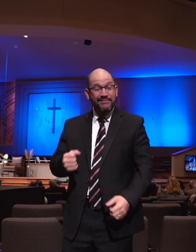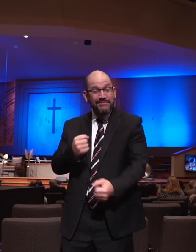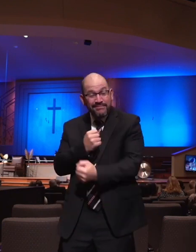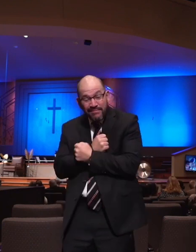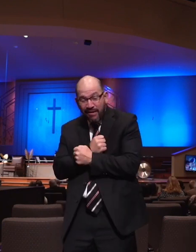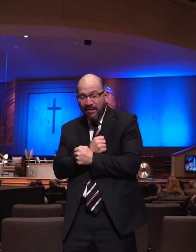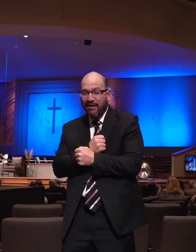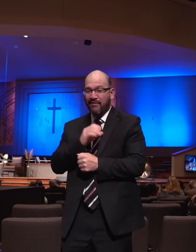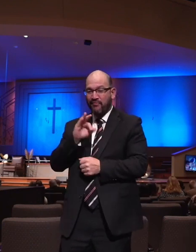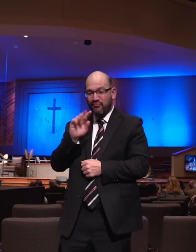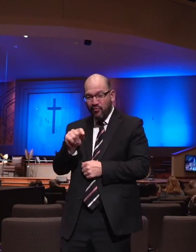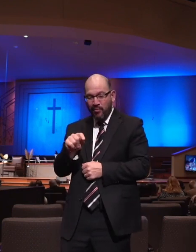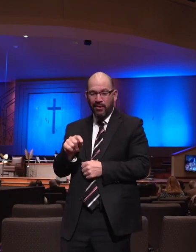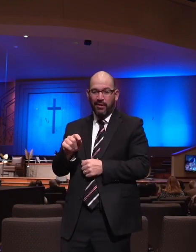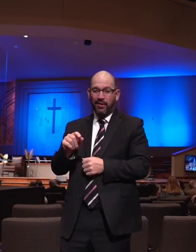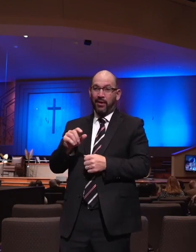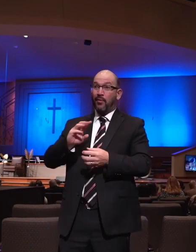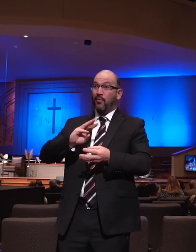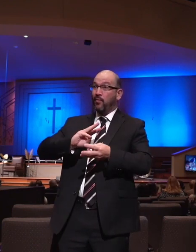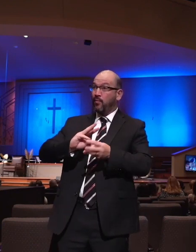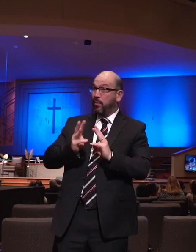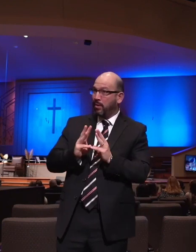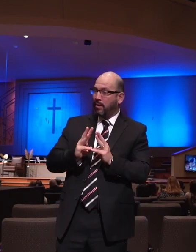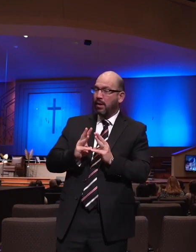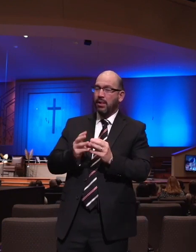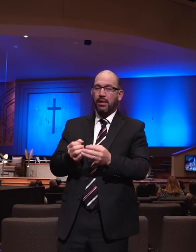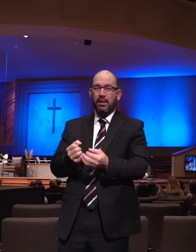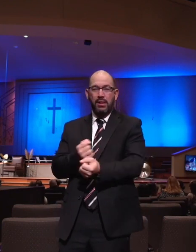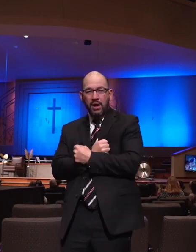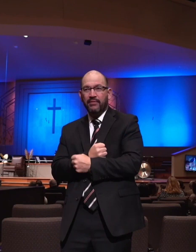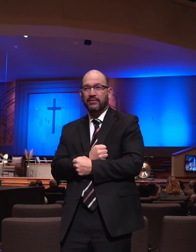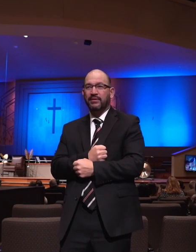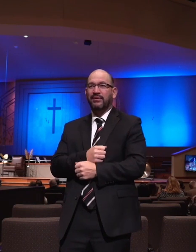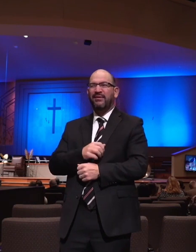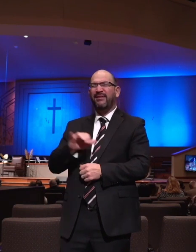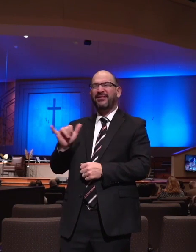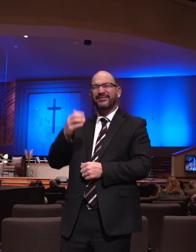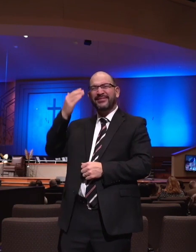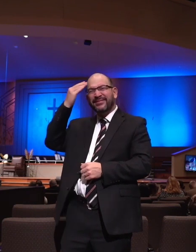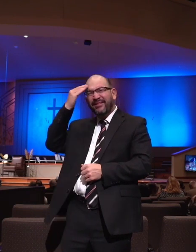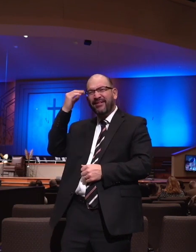in October but I just think there is something about a harvest time and by